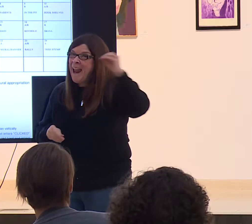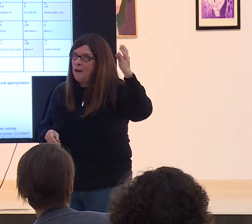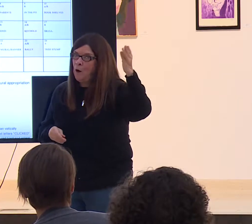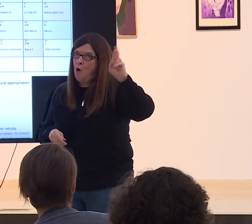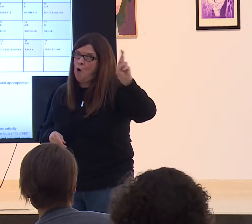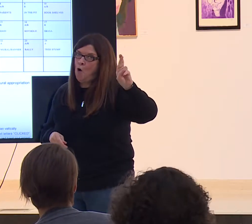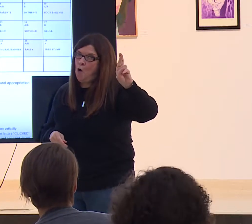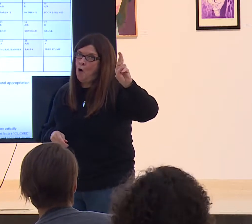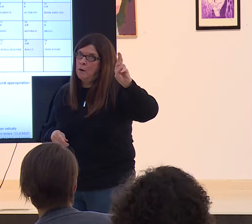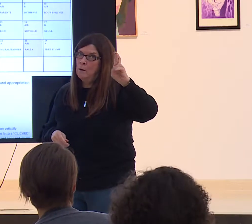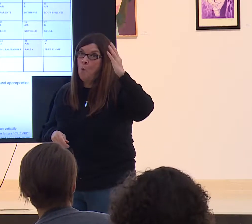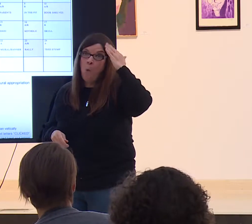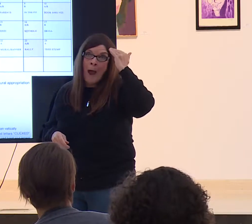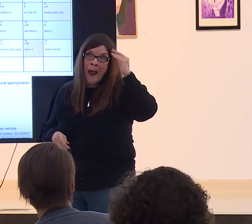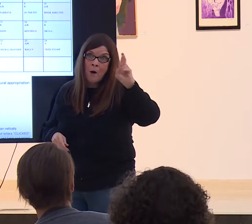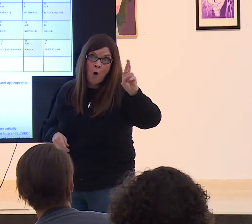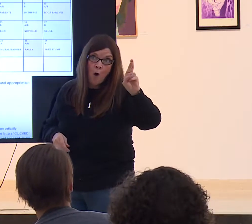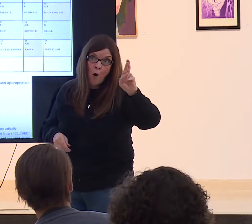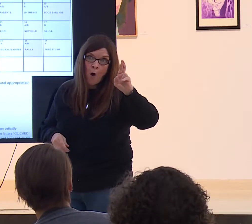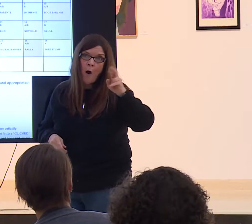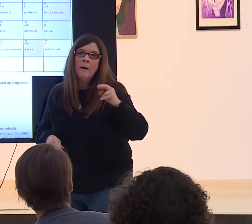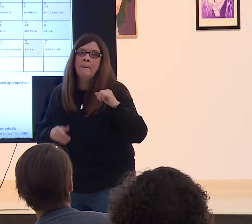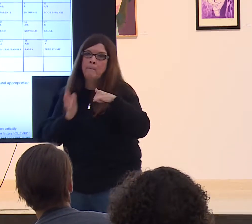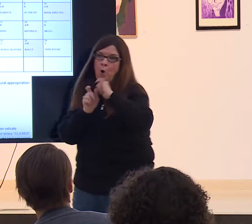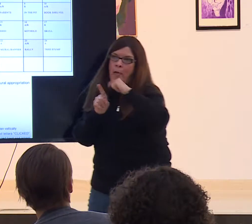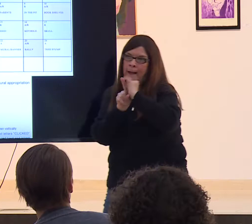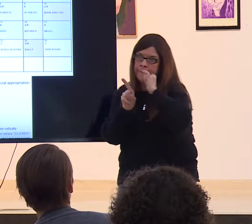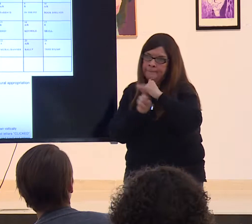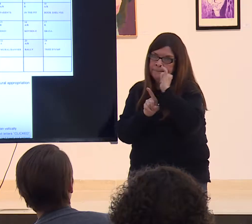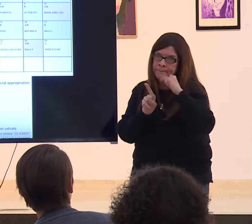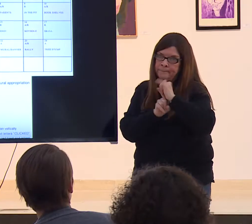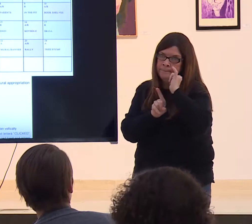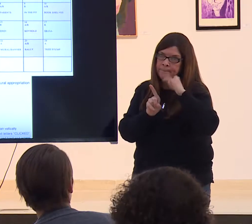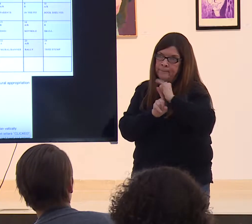Again, this one had affirmation and resistance;